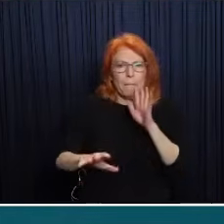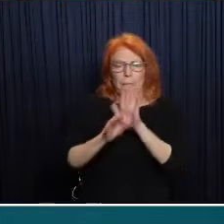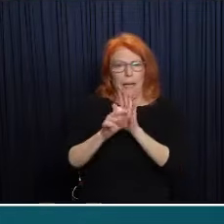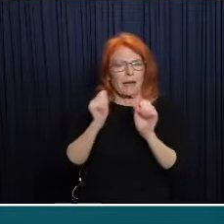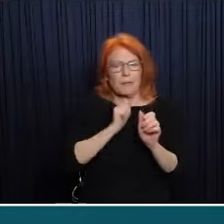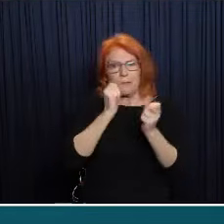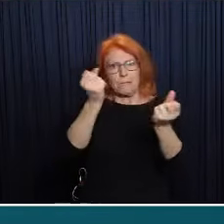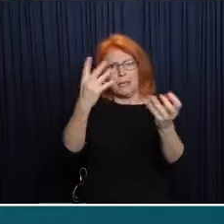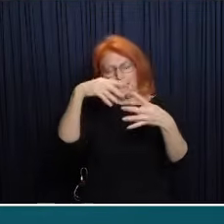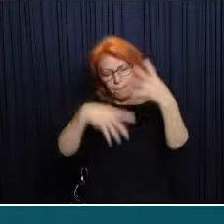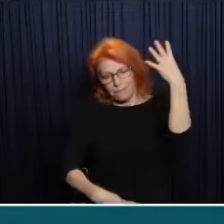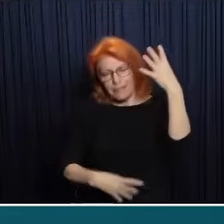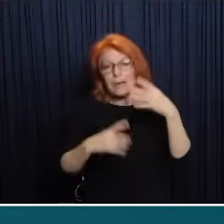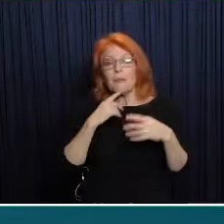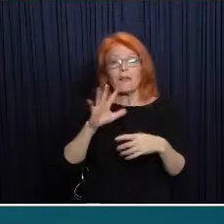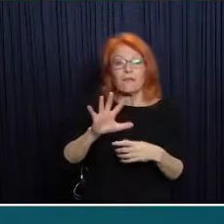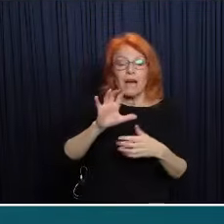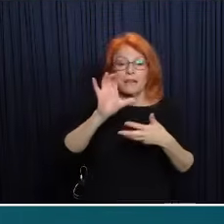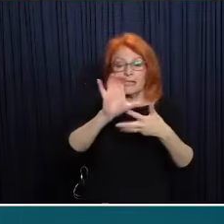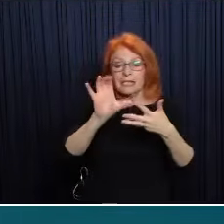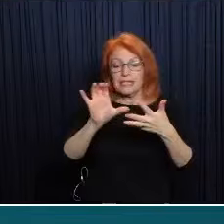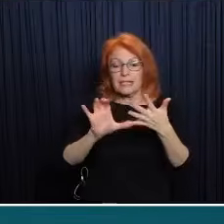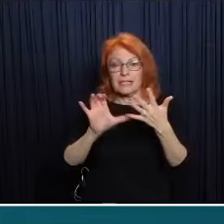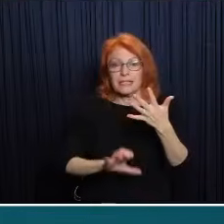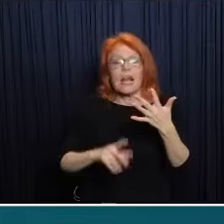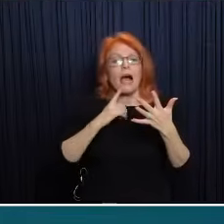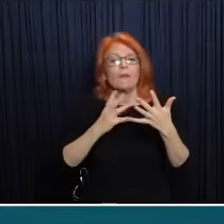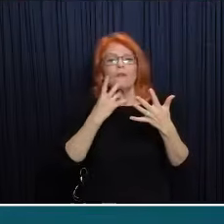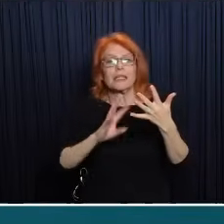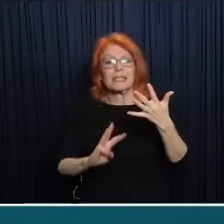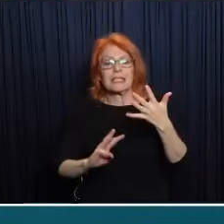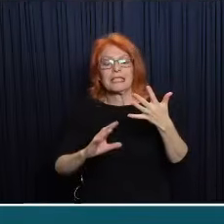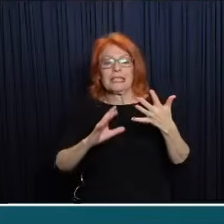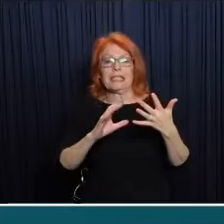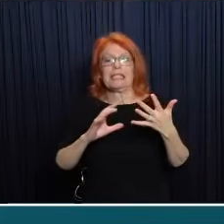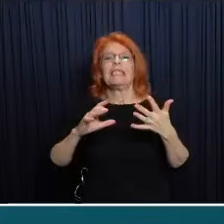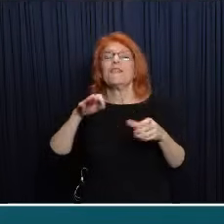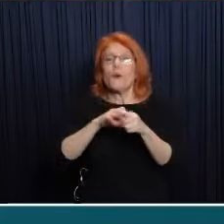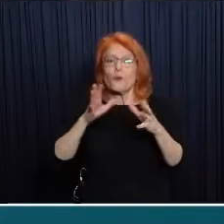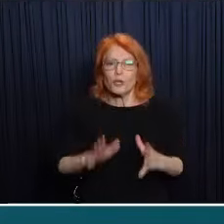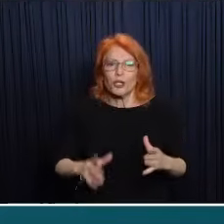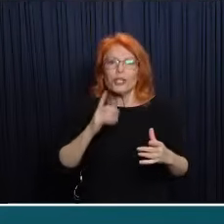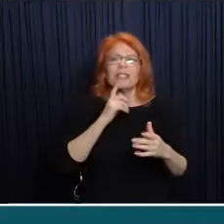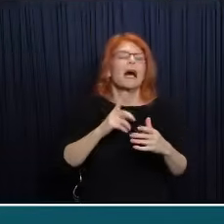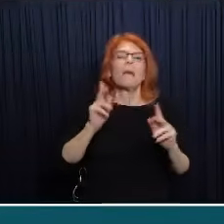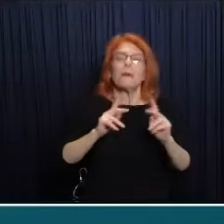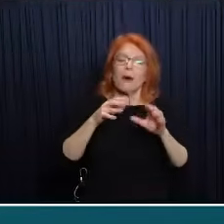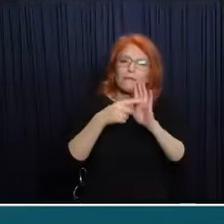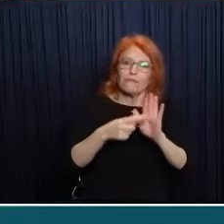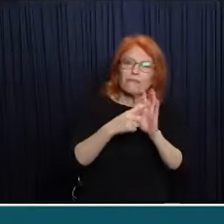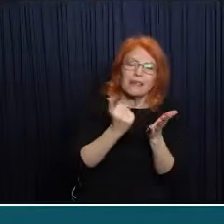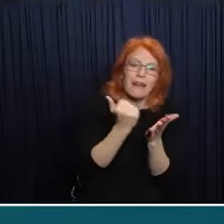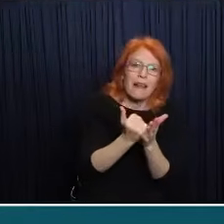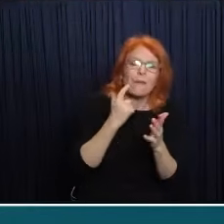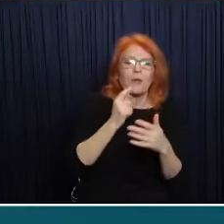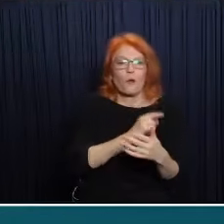WHO DO YOU LOVE MOST ABOUT ARIZONA? WE PICKED ARIZONA FOR MANY